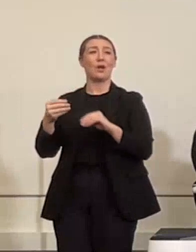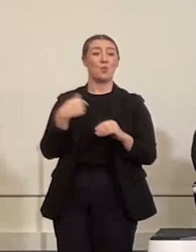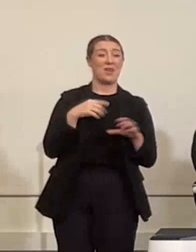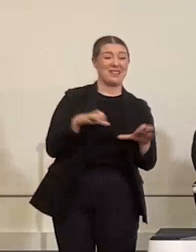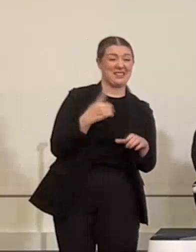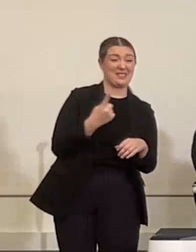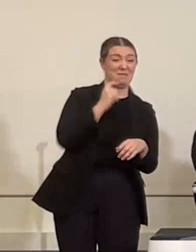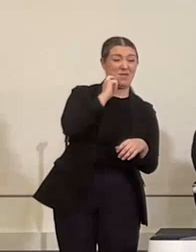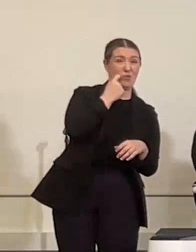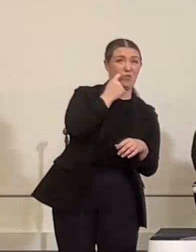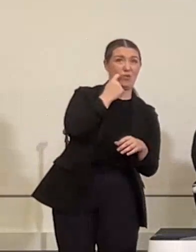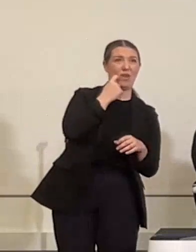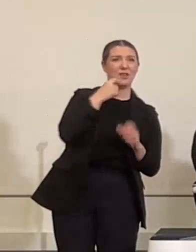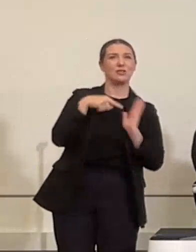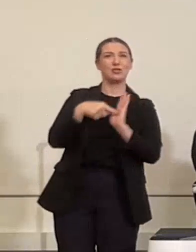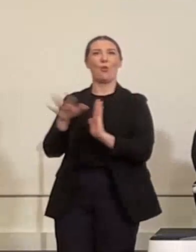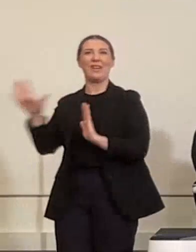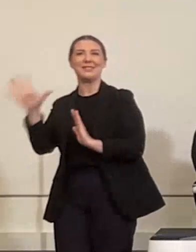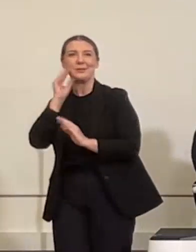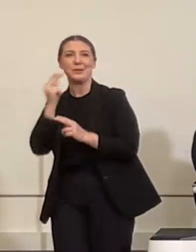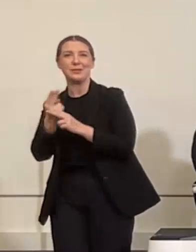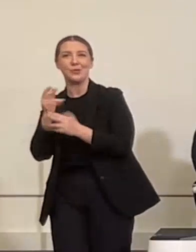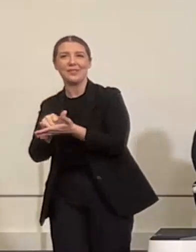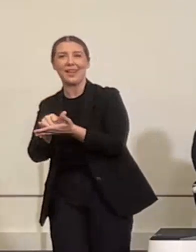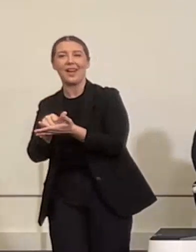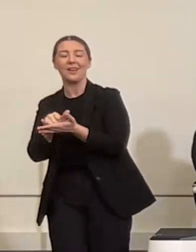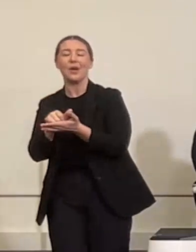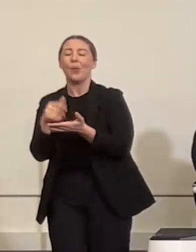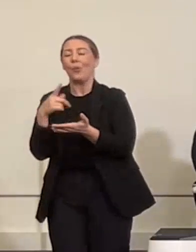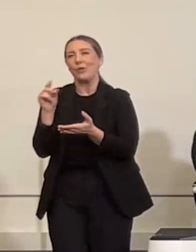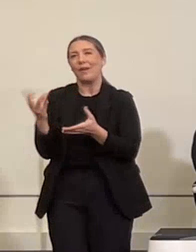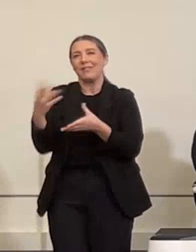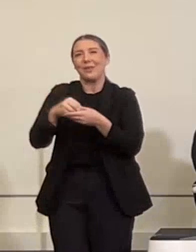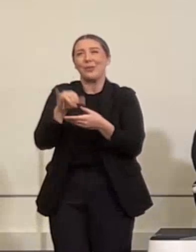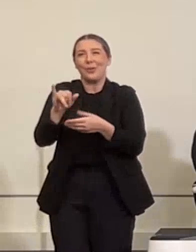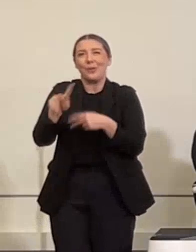Like we have to do both. But I I really try to also when I hear when I have an internal